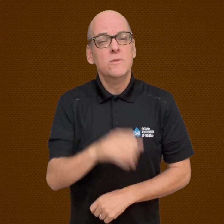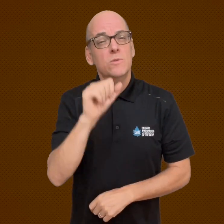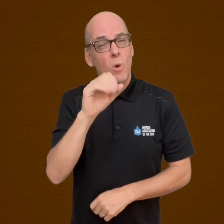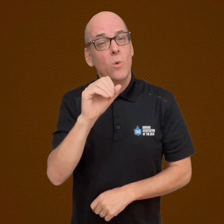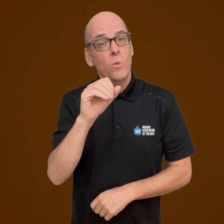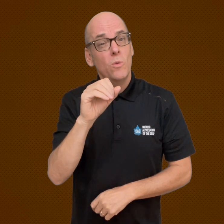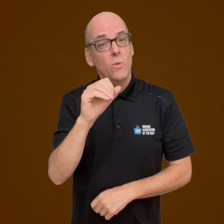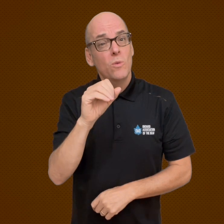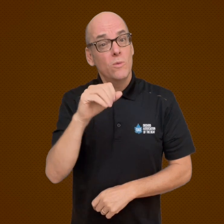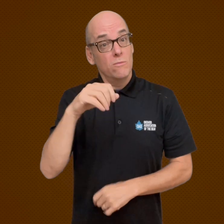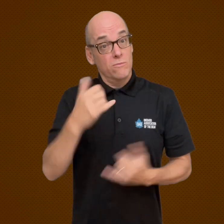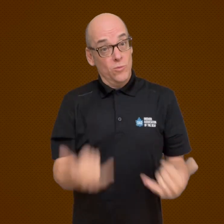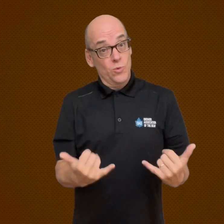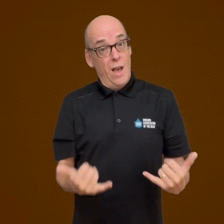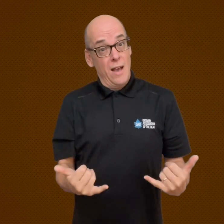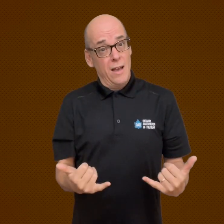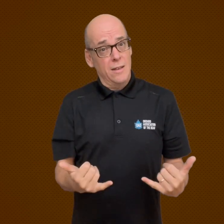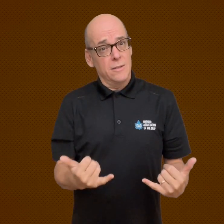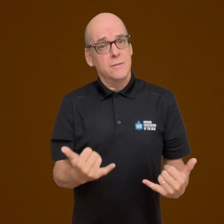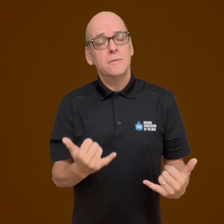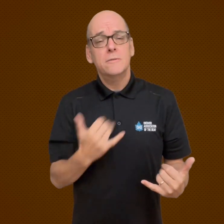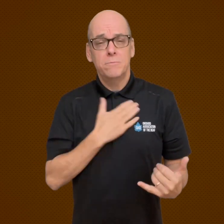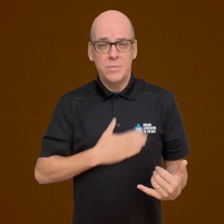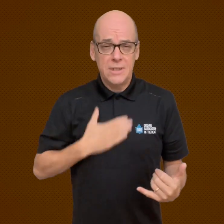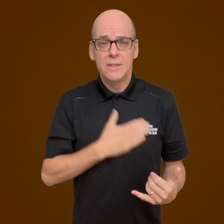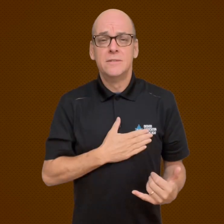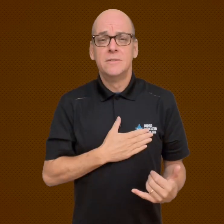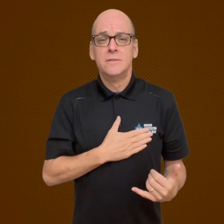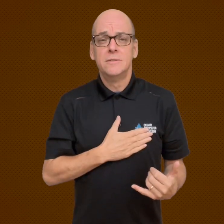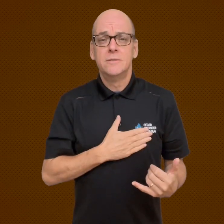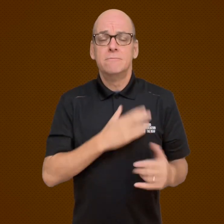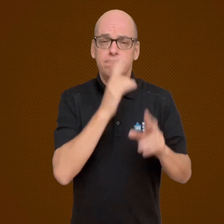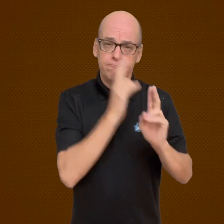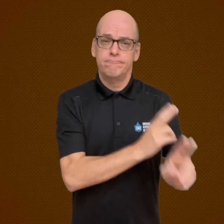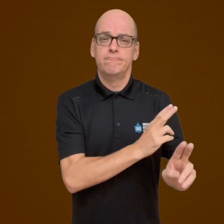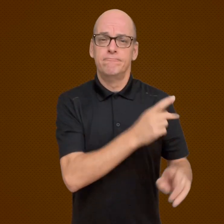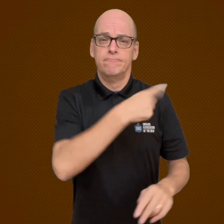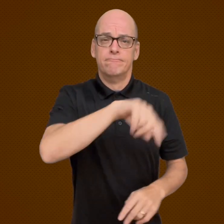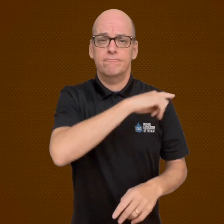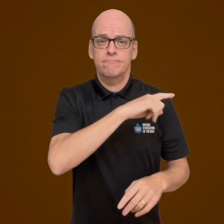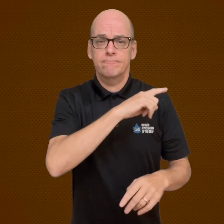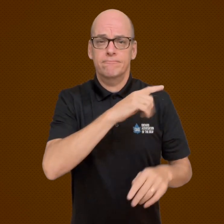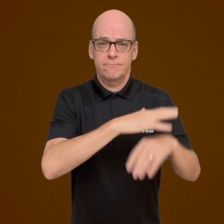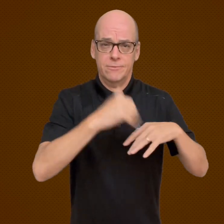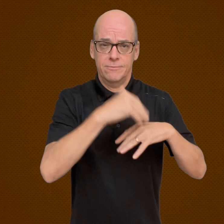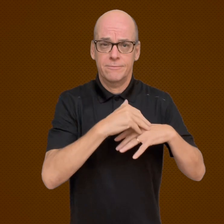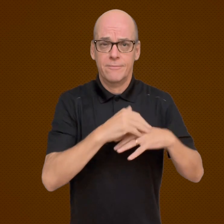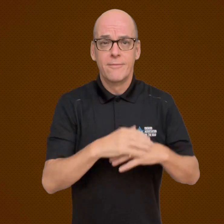So, today please honour the Indigenous community.